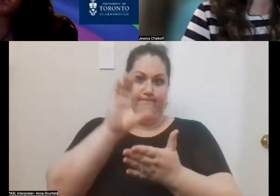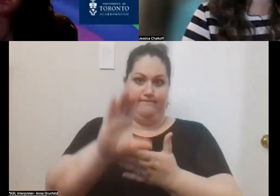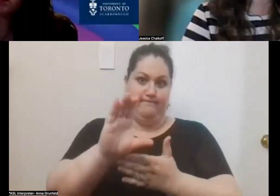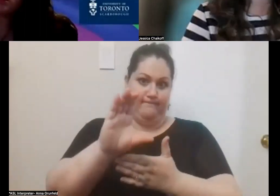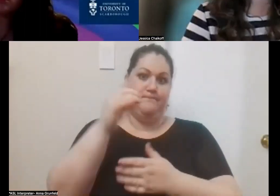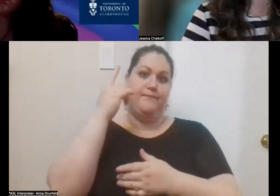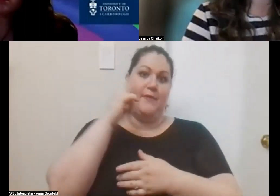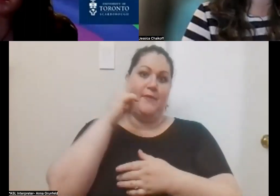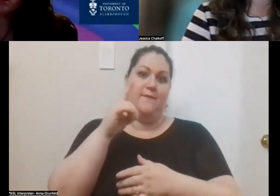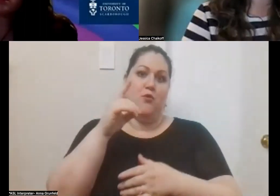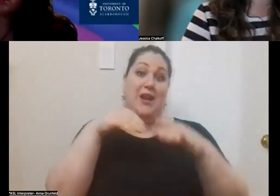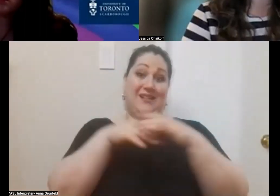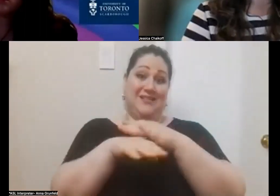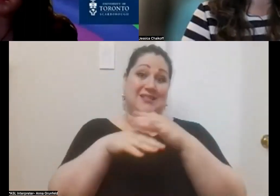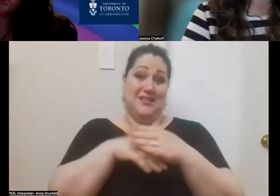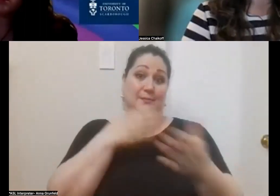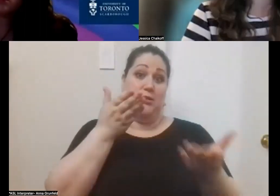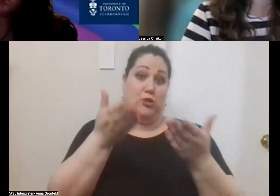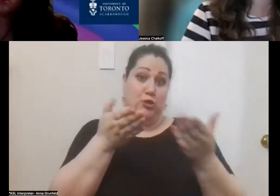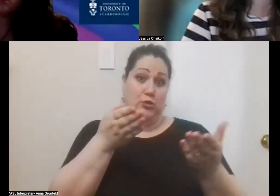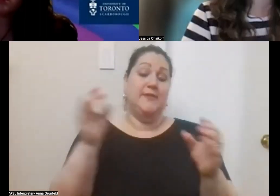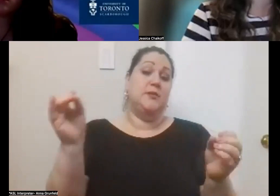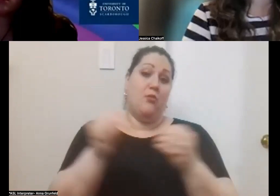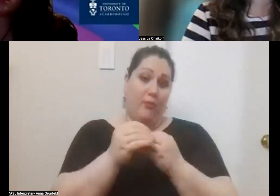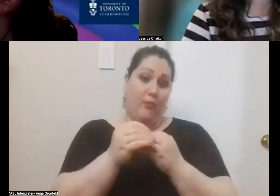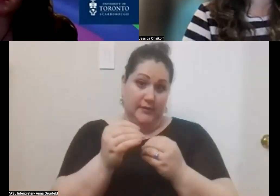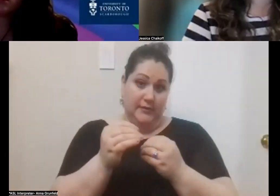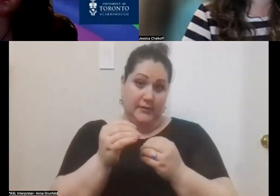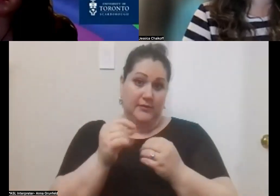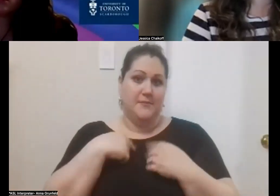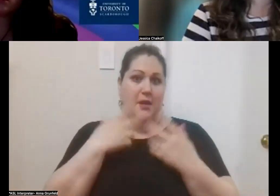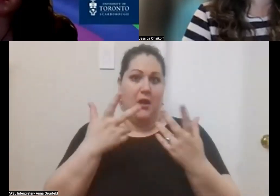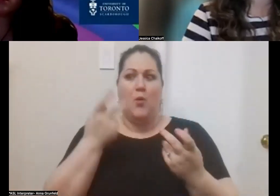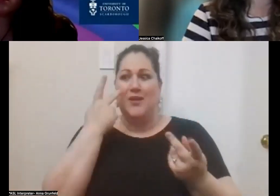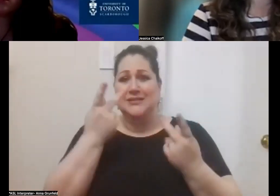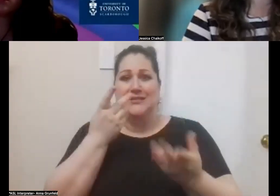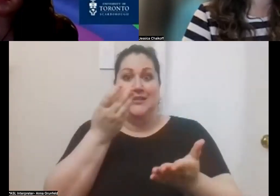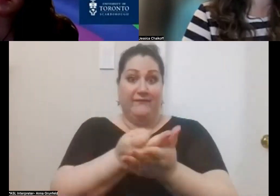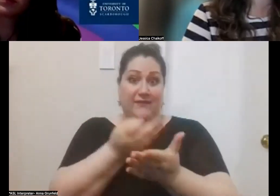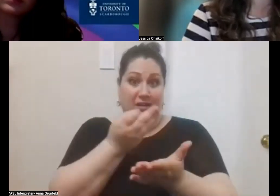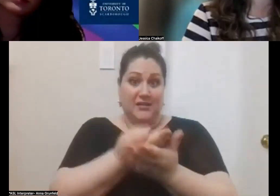I want to see funding in a way that we fund athletics.